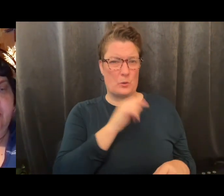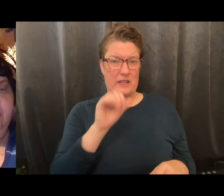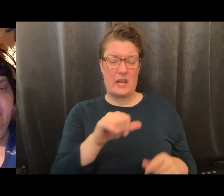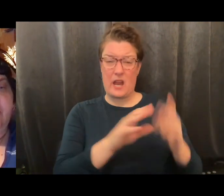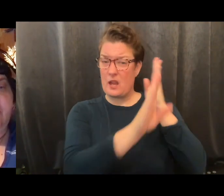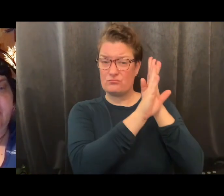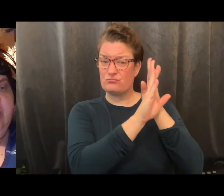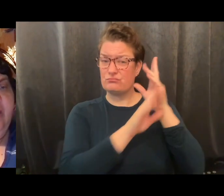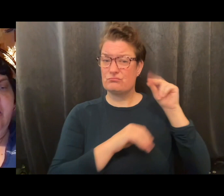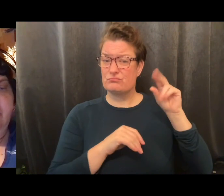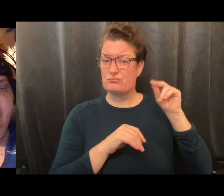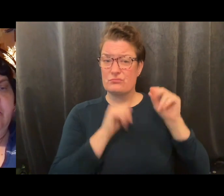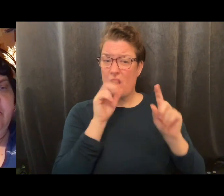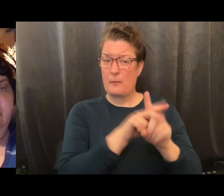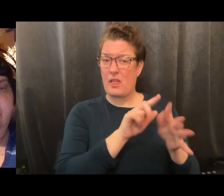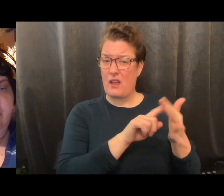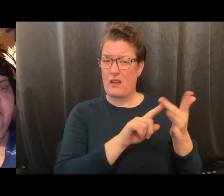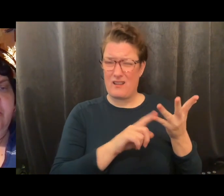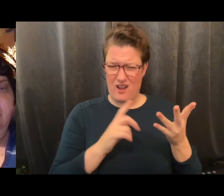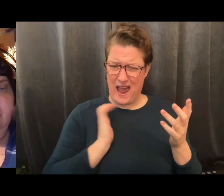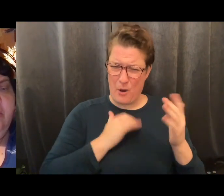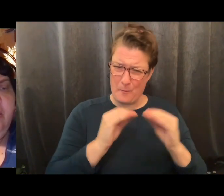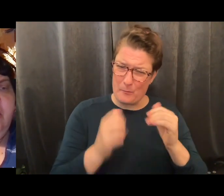Rebekah: It just goes to show how the media programing, you know, it